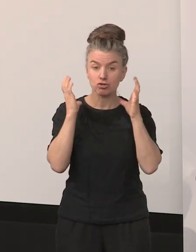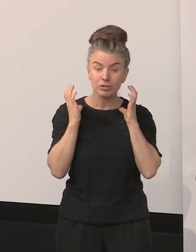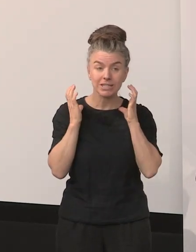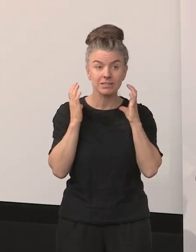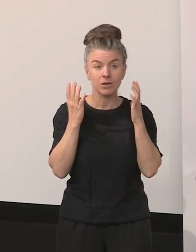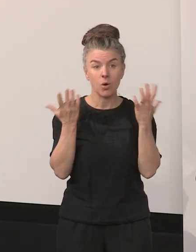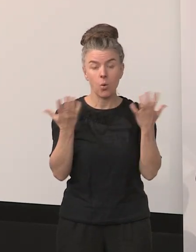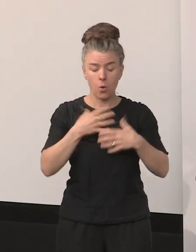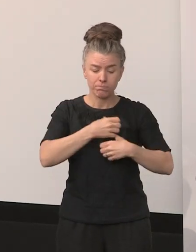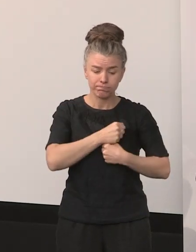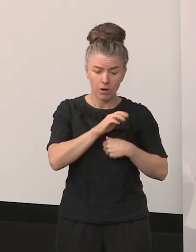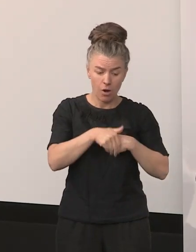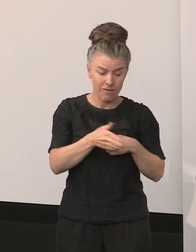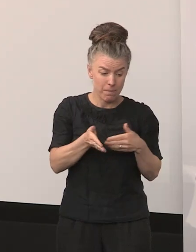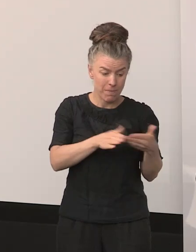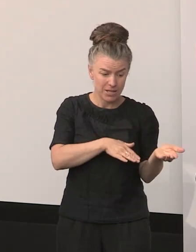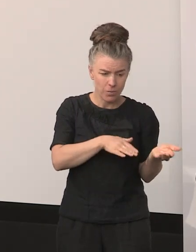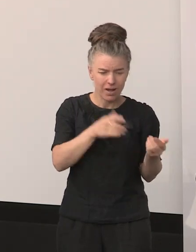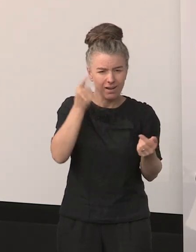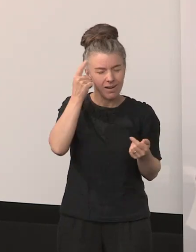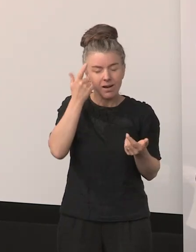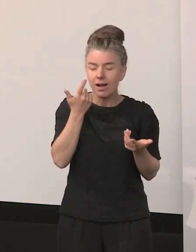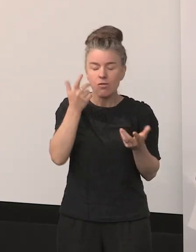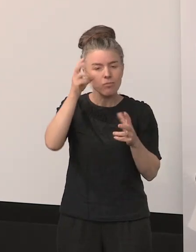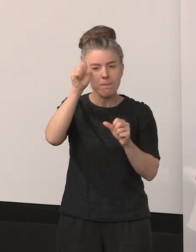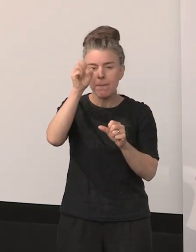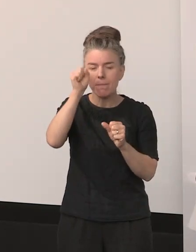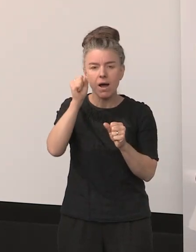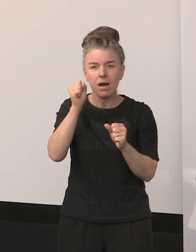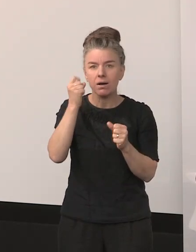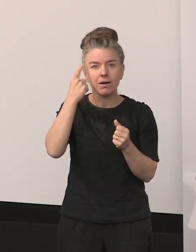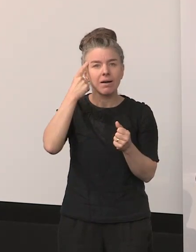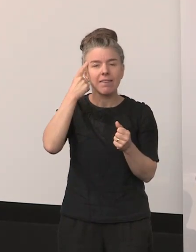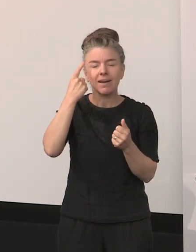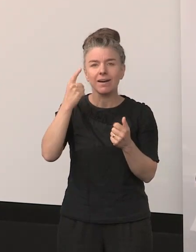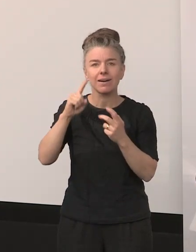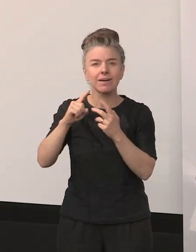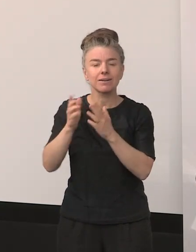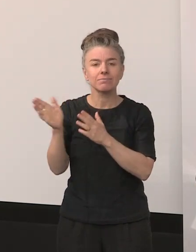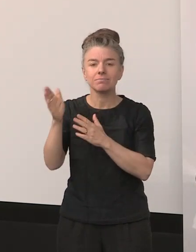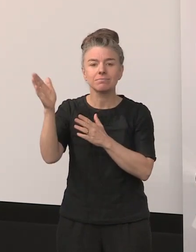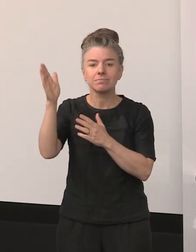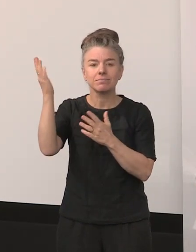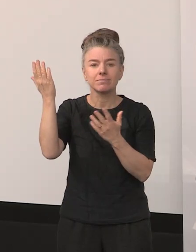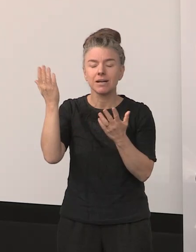Nesdale, the Medical Officer of Health, said to me, it's very common in these interviews, particularly where people are under stress or